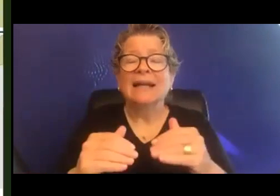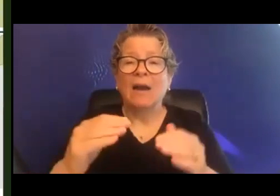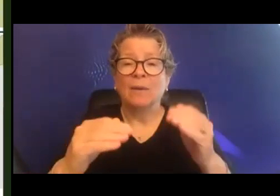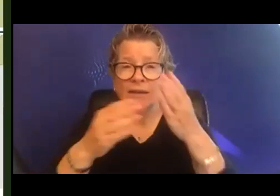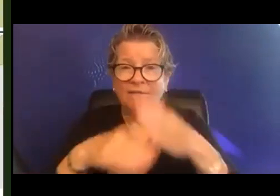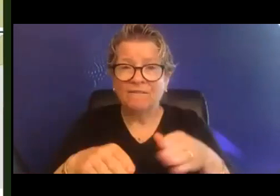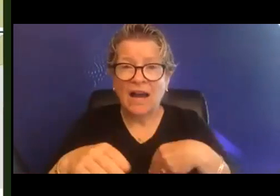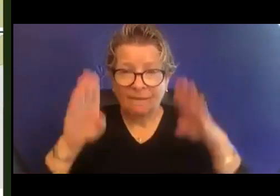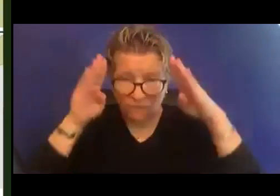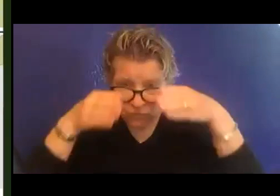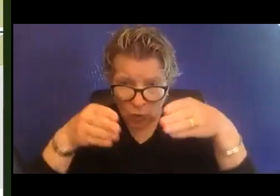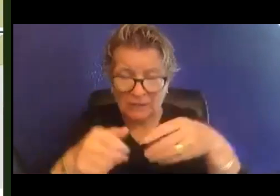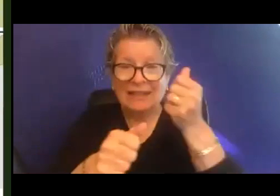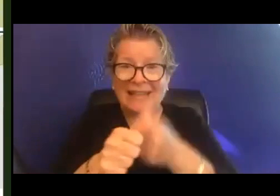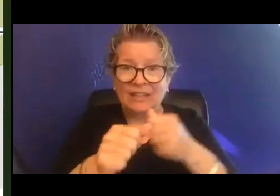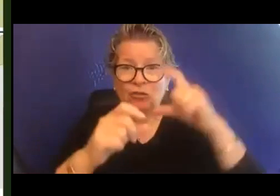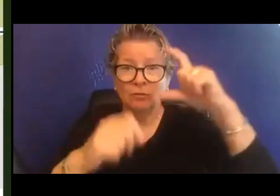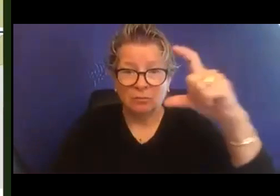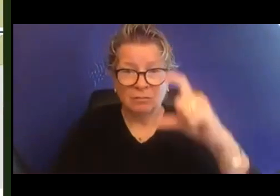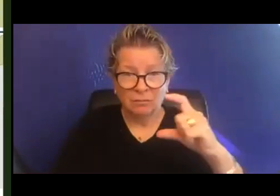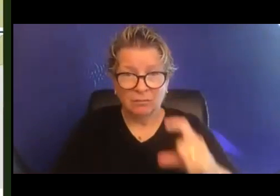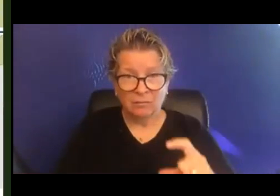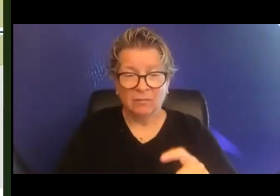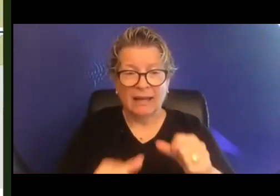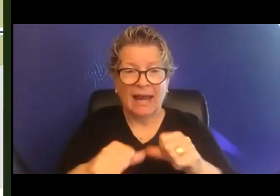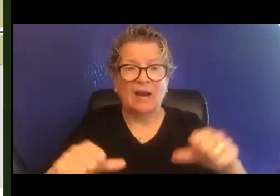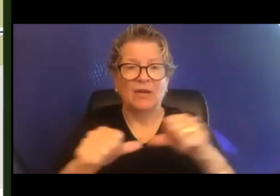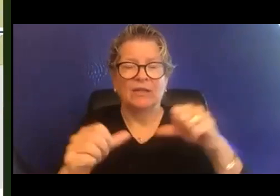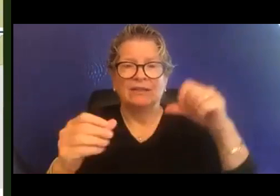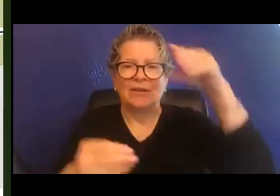area. And we have changed the orientation of this map so we